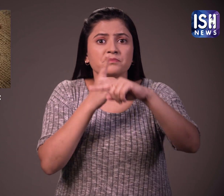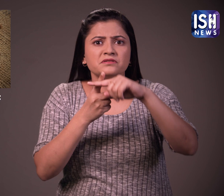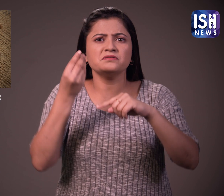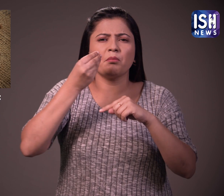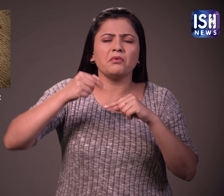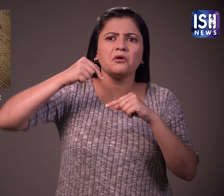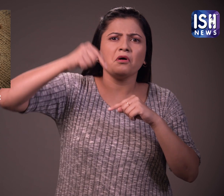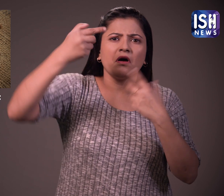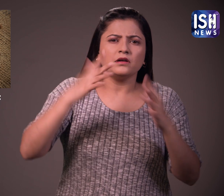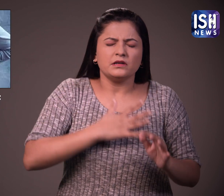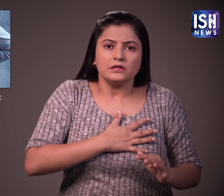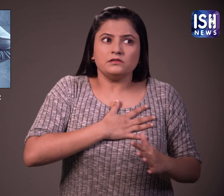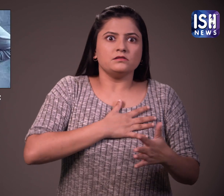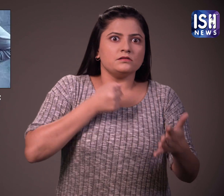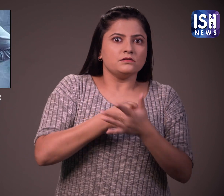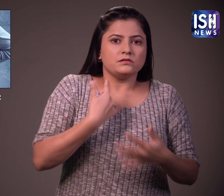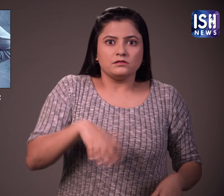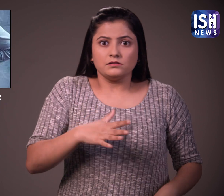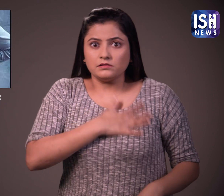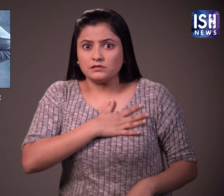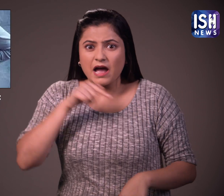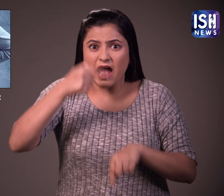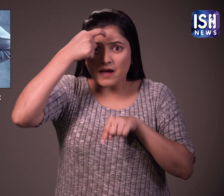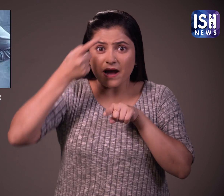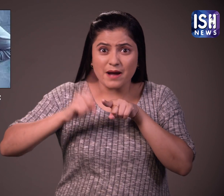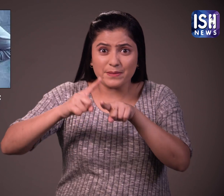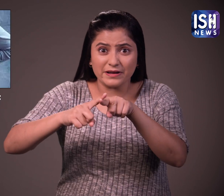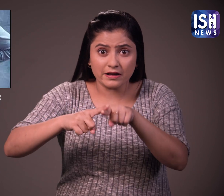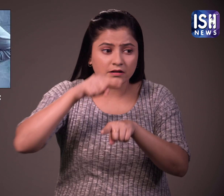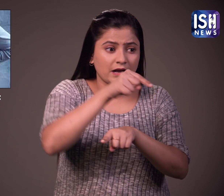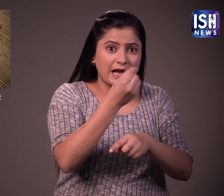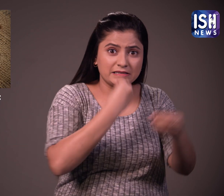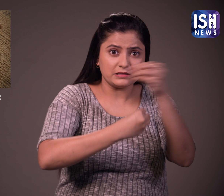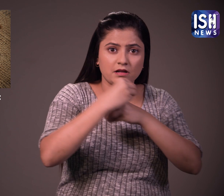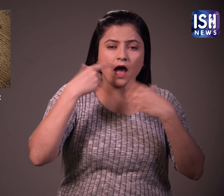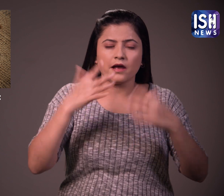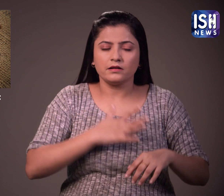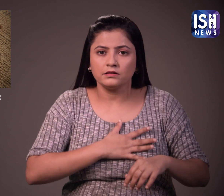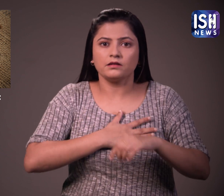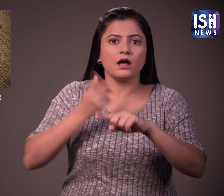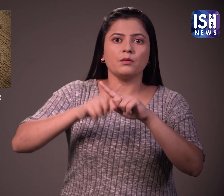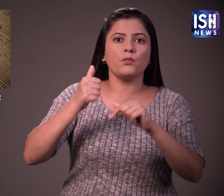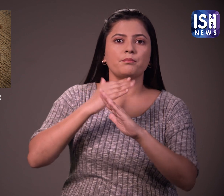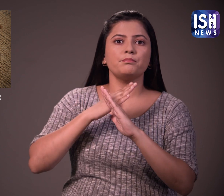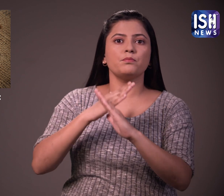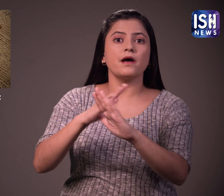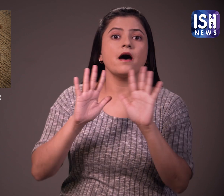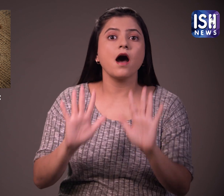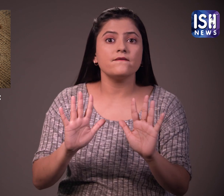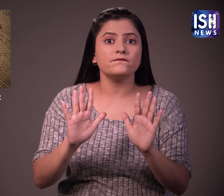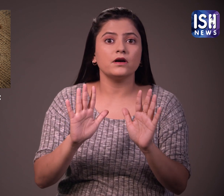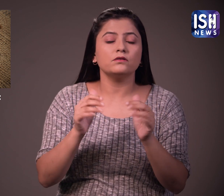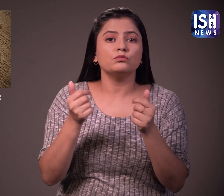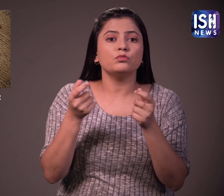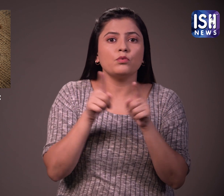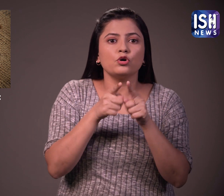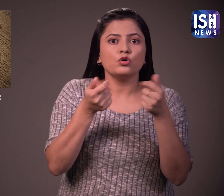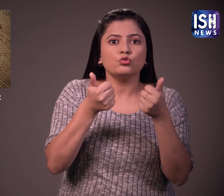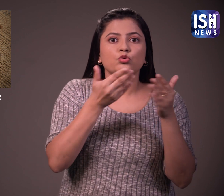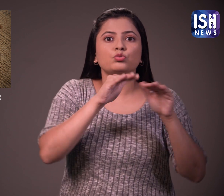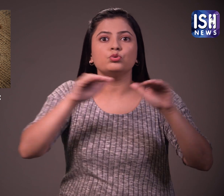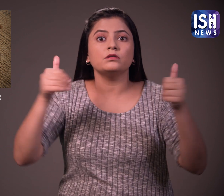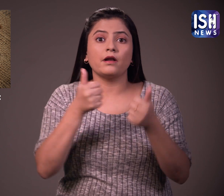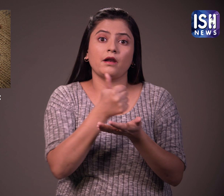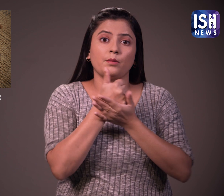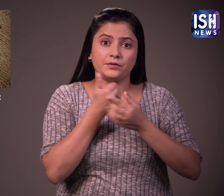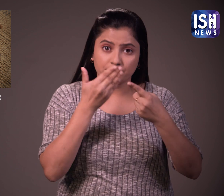Eating sesame seeds also reduces the risk of heart disease and controlling the levels.